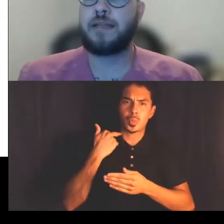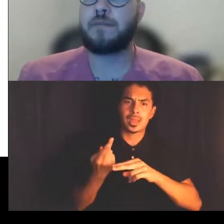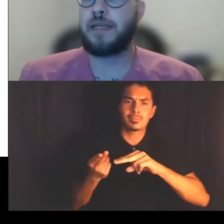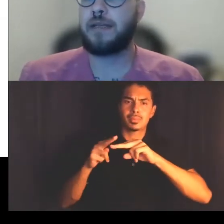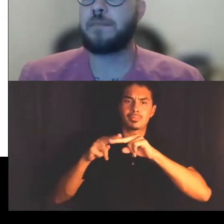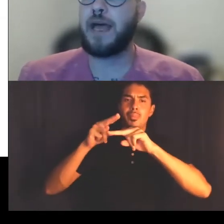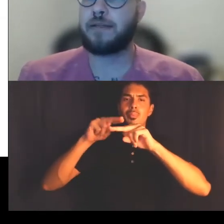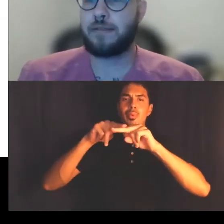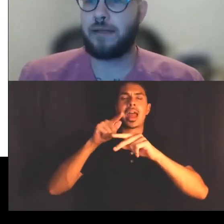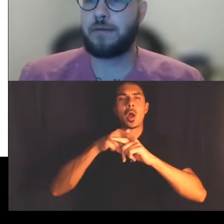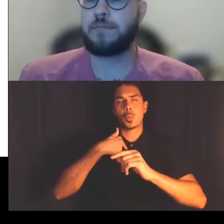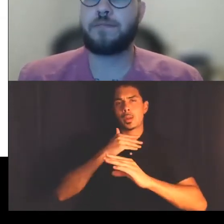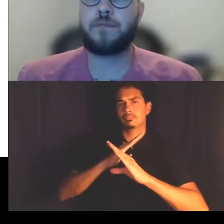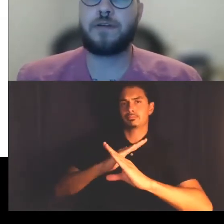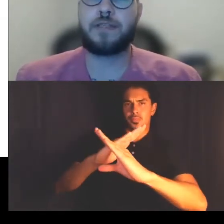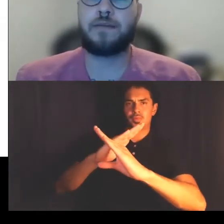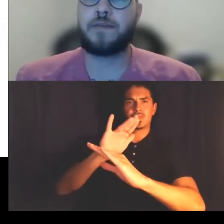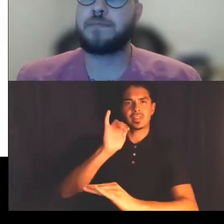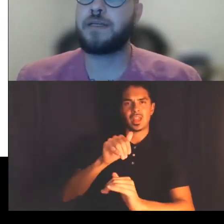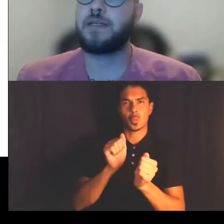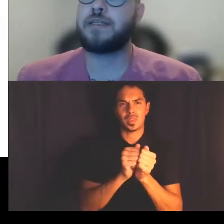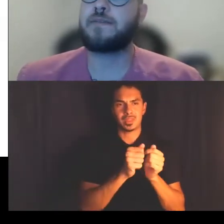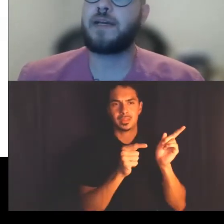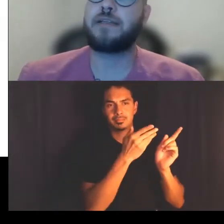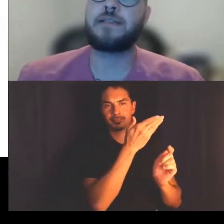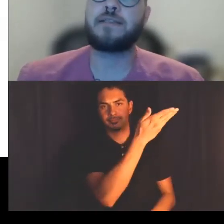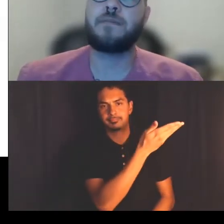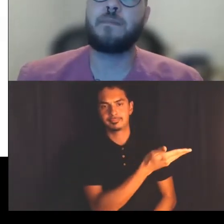how that might impact folks that have experienced violence.